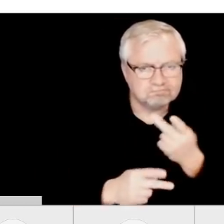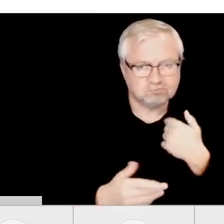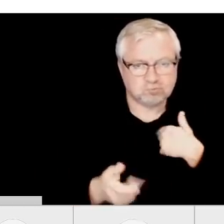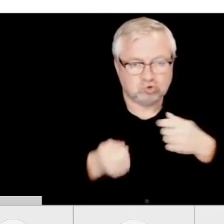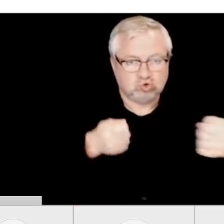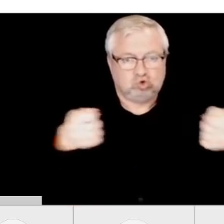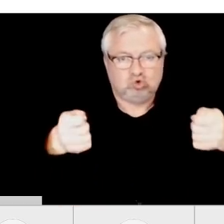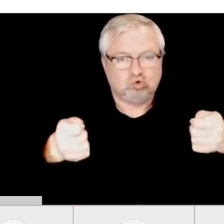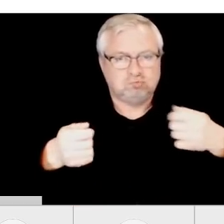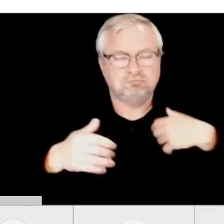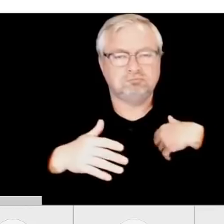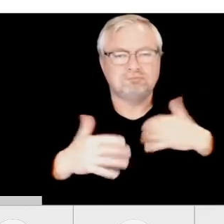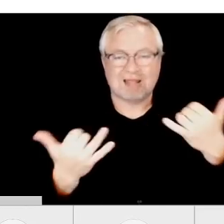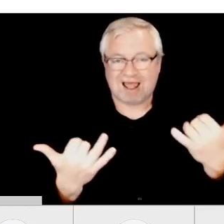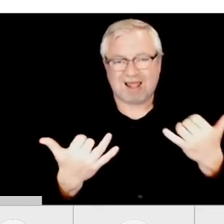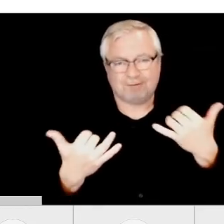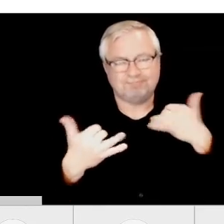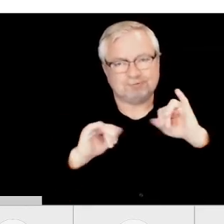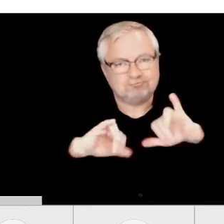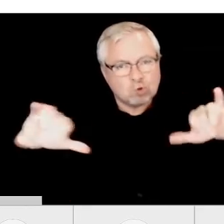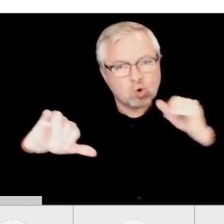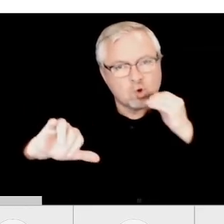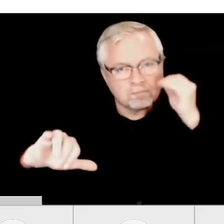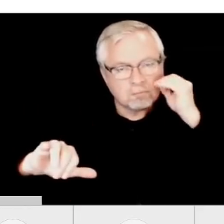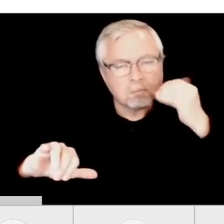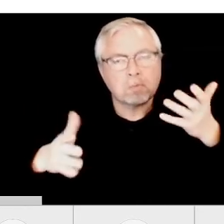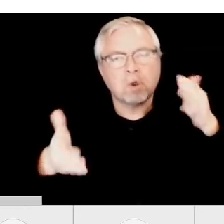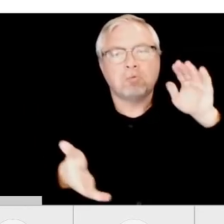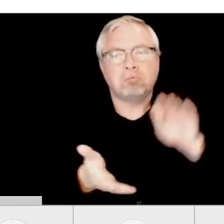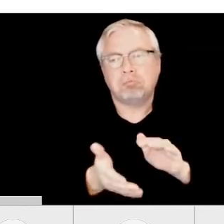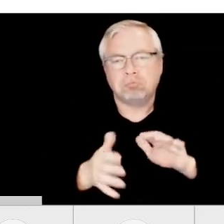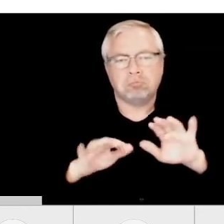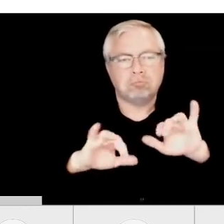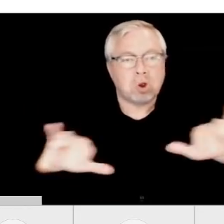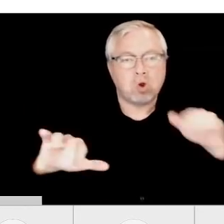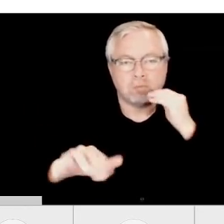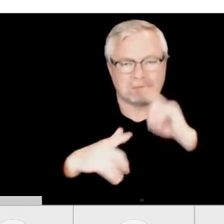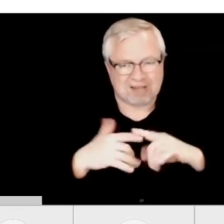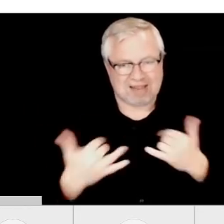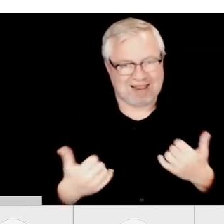Again, that is maybe entirely undesirable and not worth the